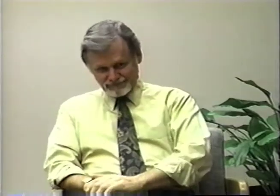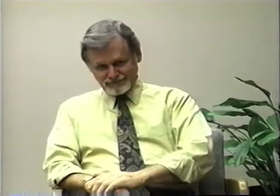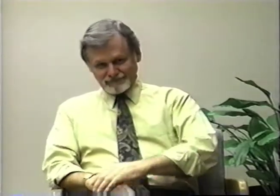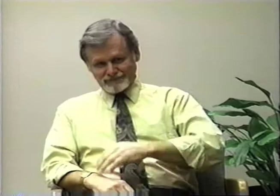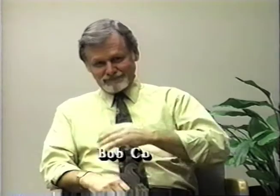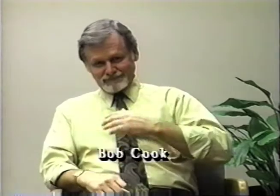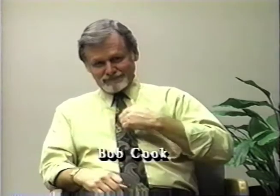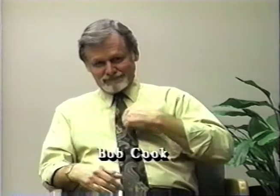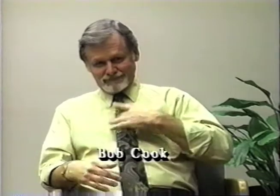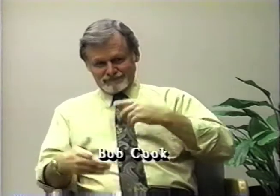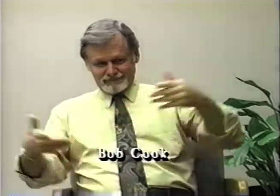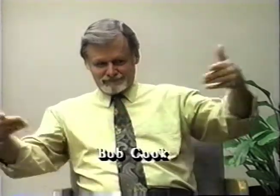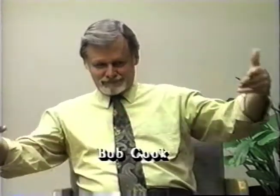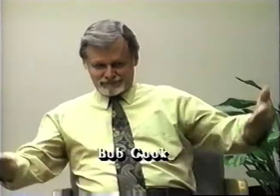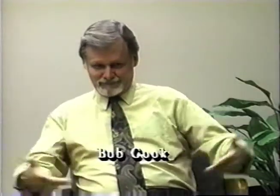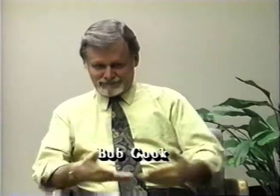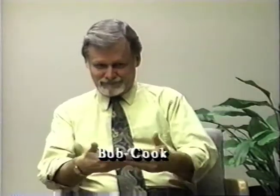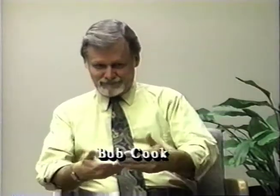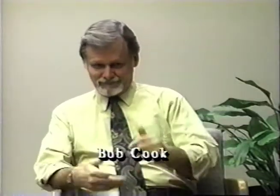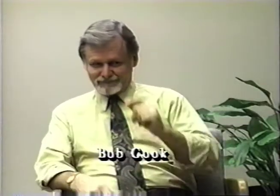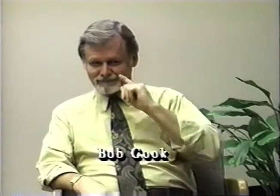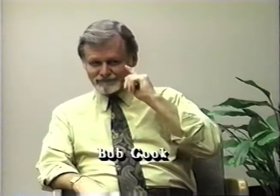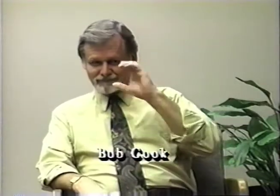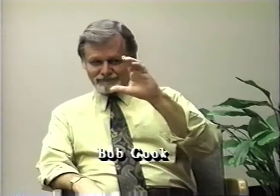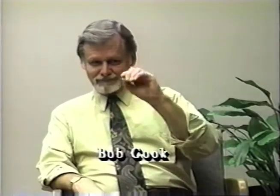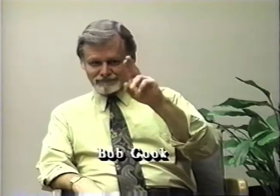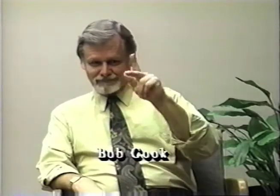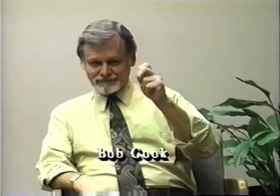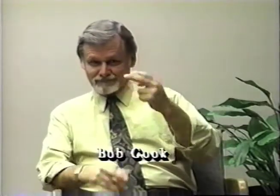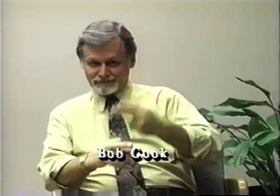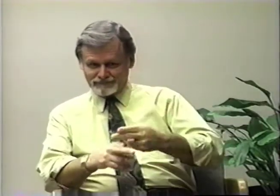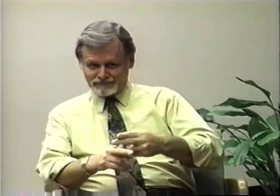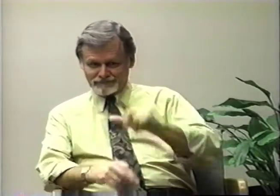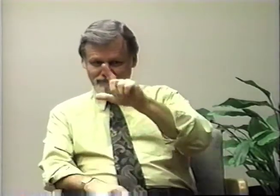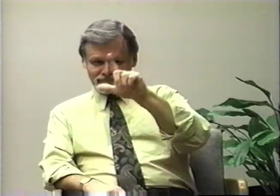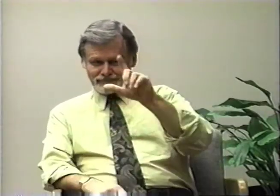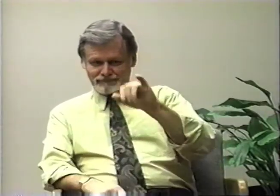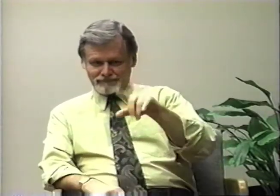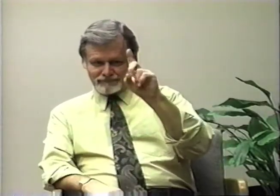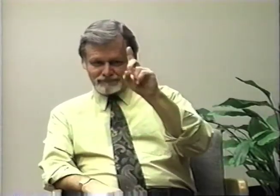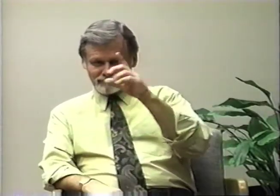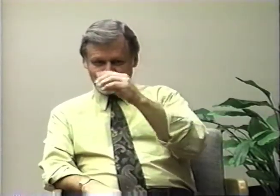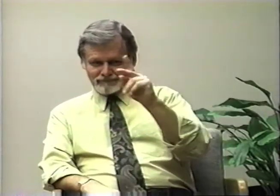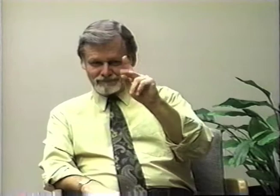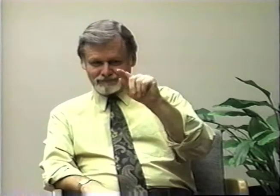Hello. I'd like to introduce a special couple